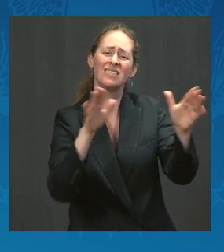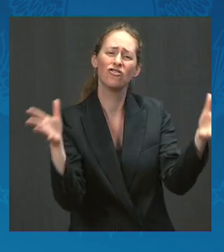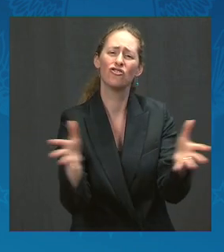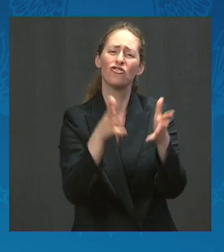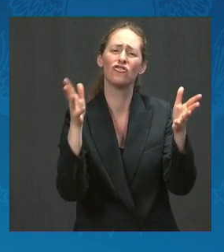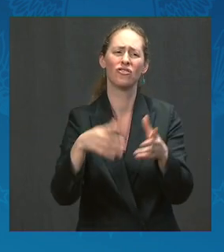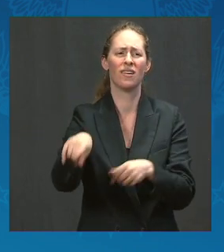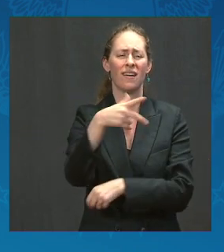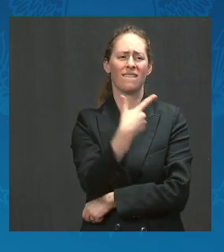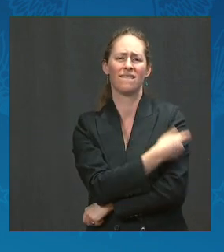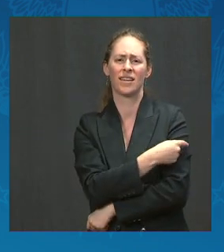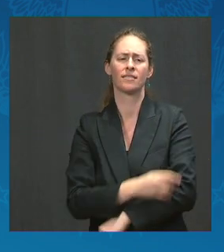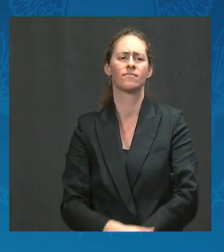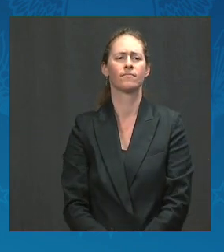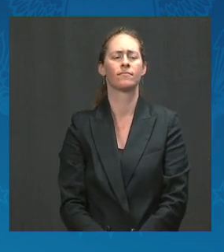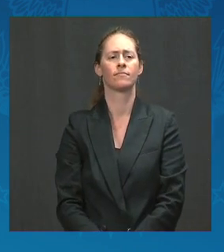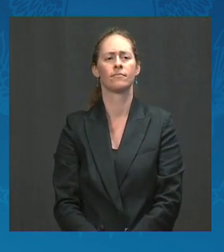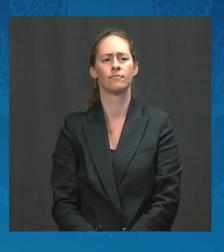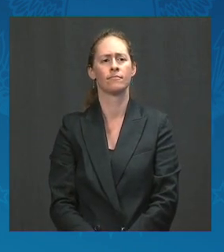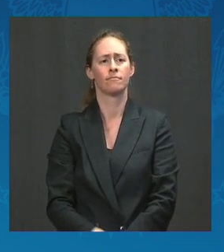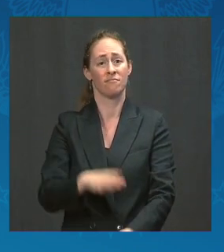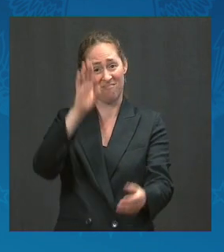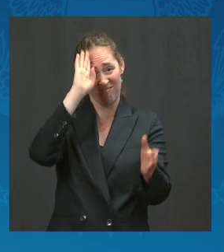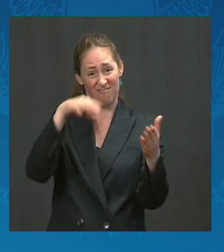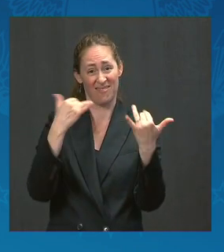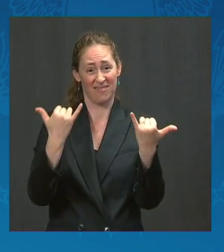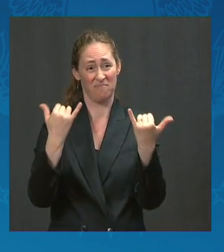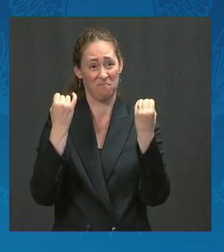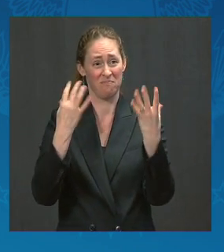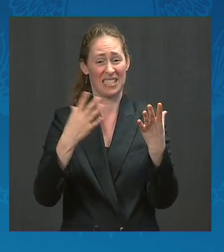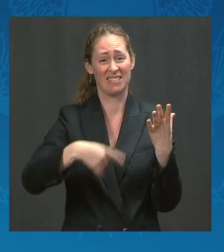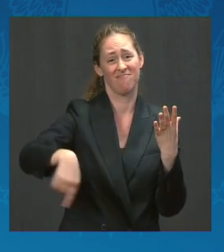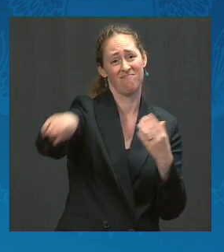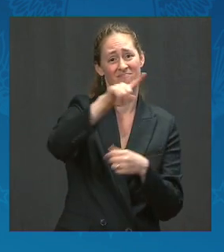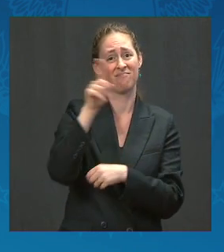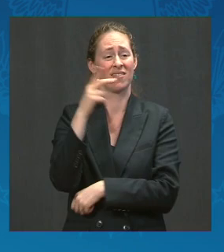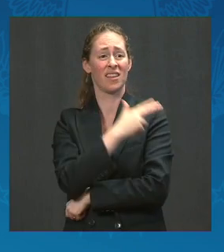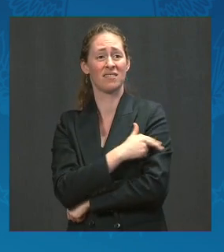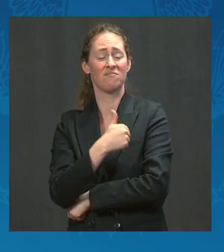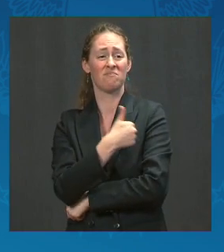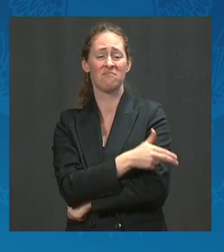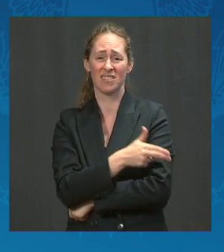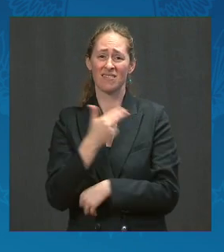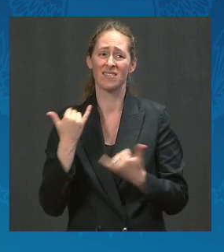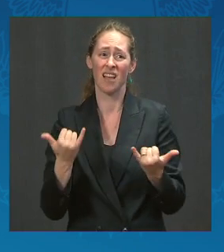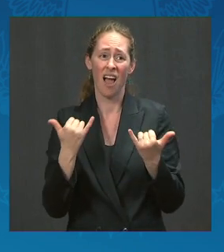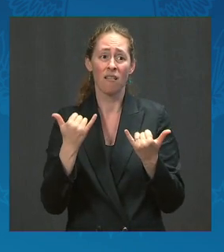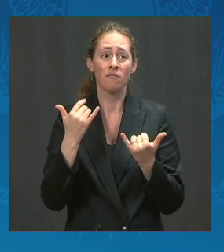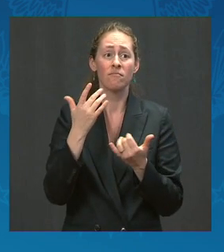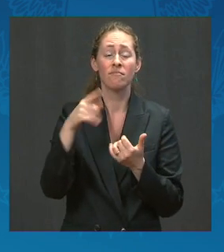who are in the hospital now, and almost everyone who was recently died from COVID